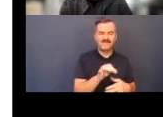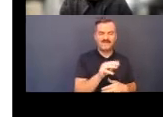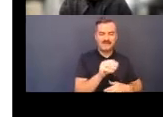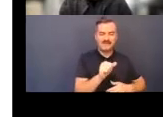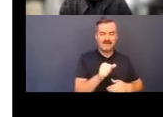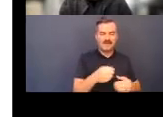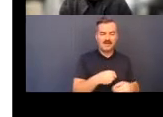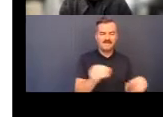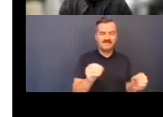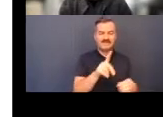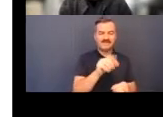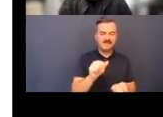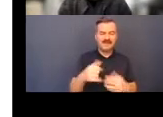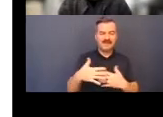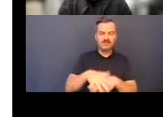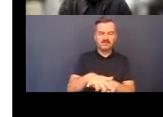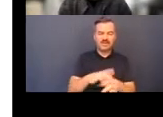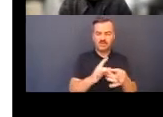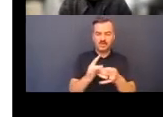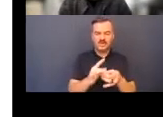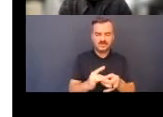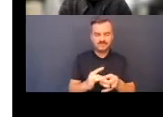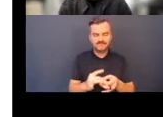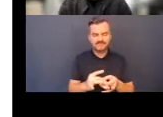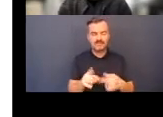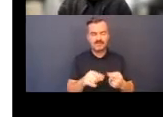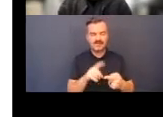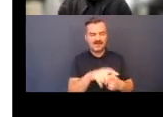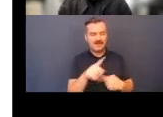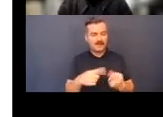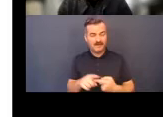15:43:38 integration and coordination. When asked about the provision of ASL interpreters